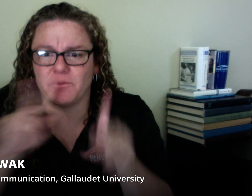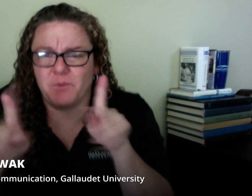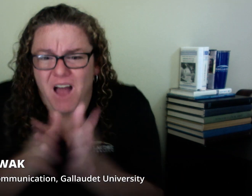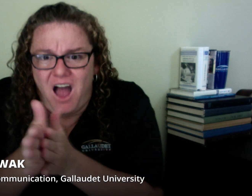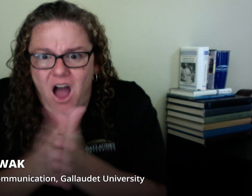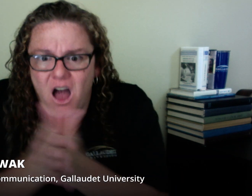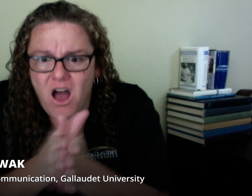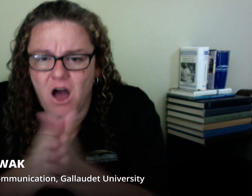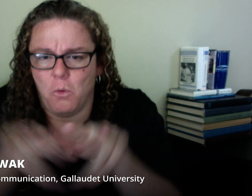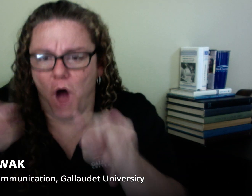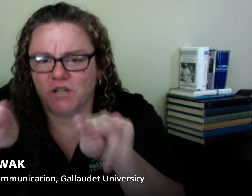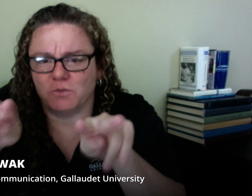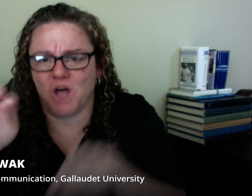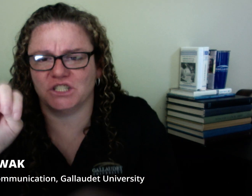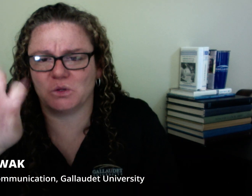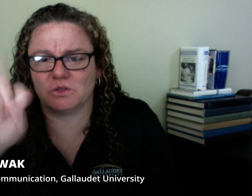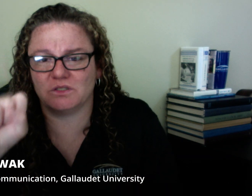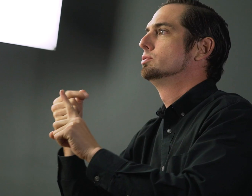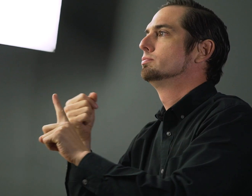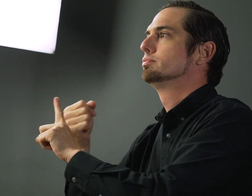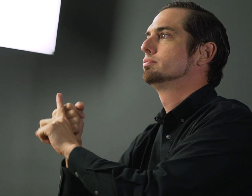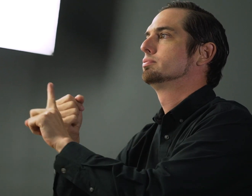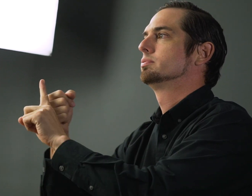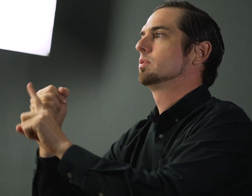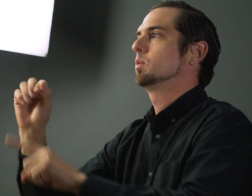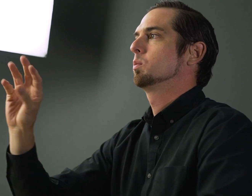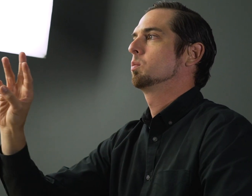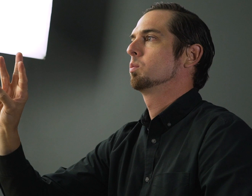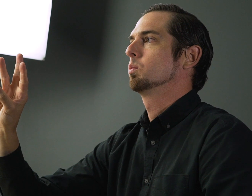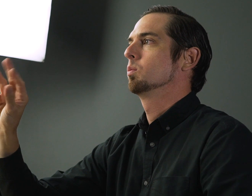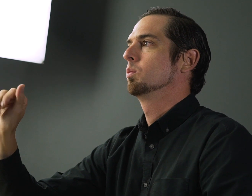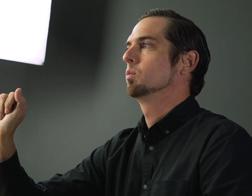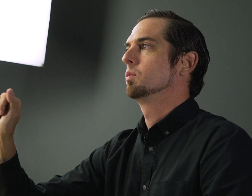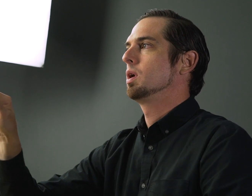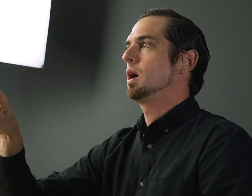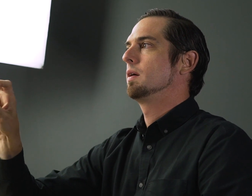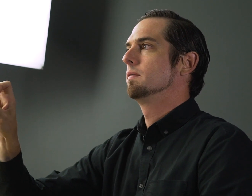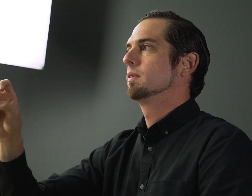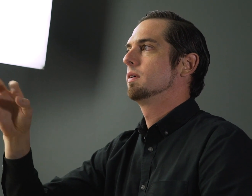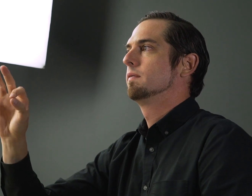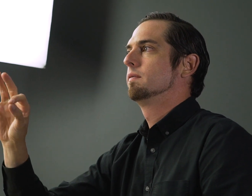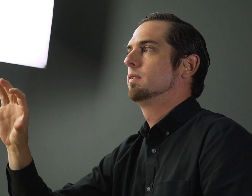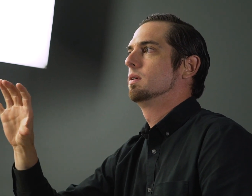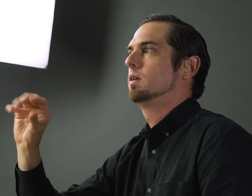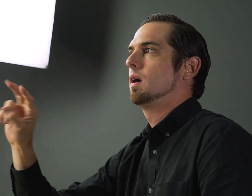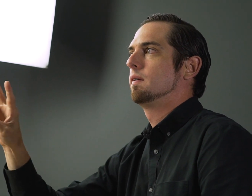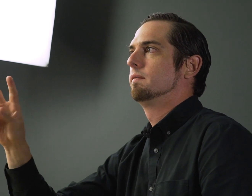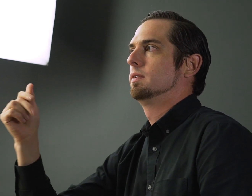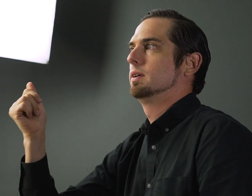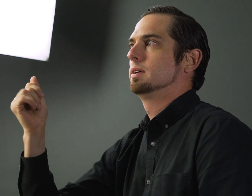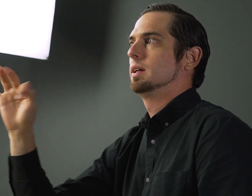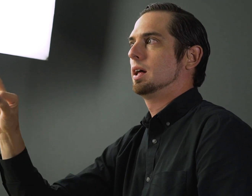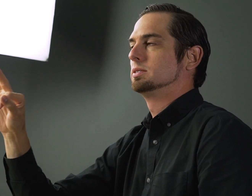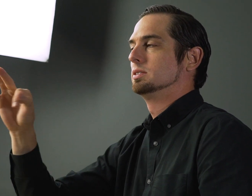deaf people are more motivated to watch the news. (voiceover continues) And in some instances, it really saves their lives,